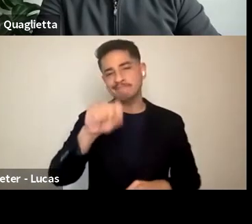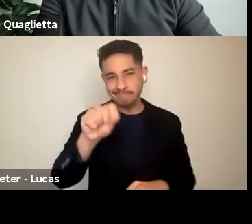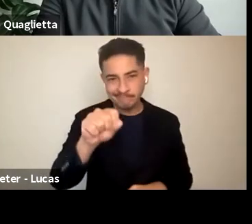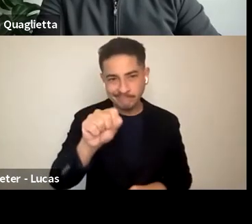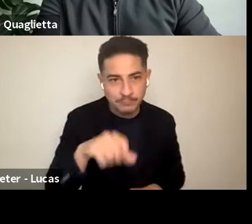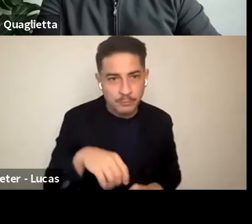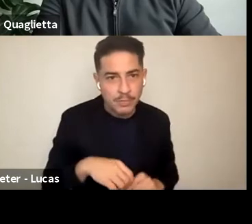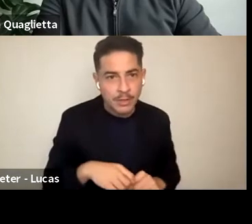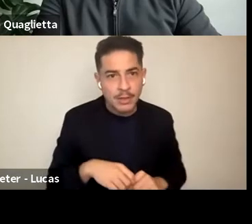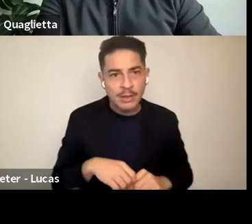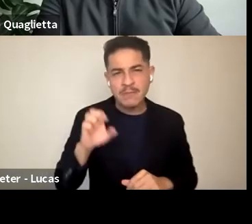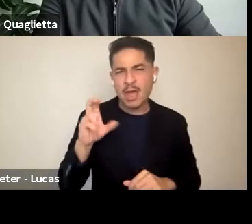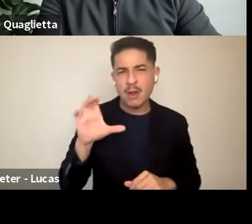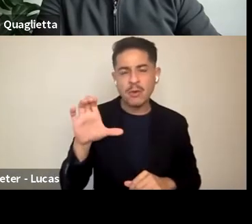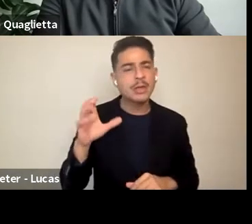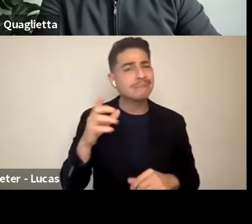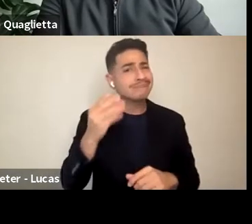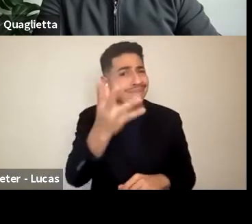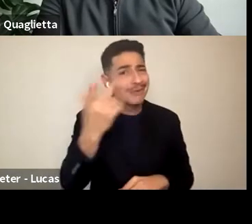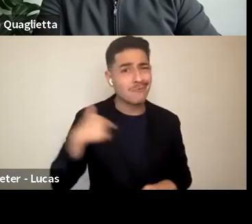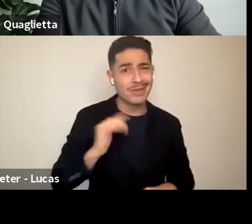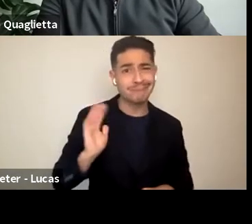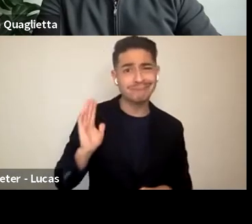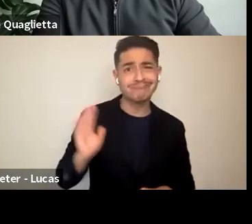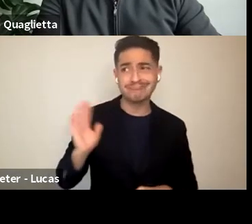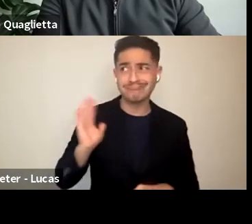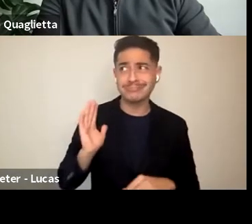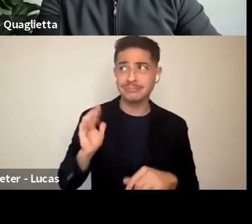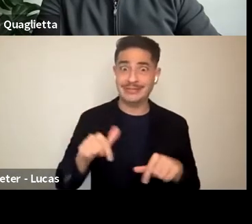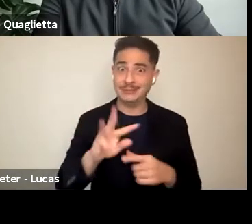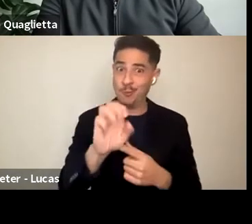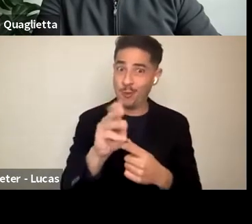We never you know, we didn't do on this this webinar, and